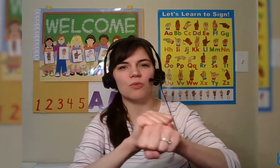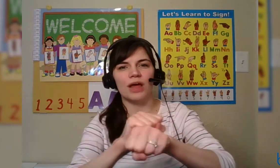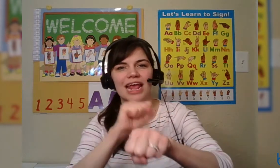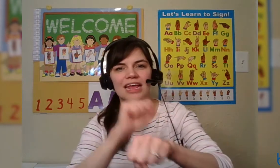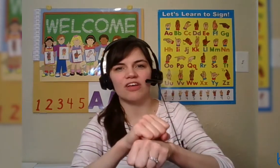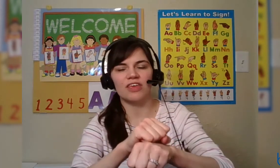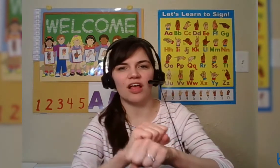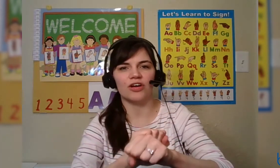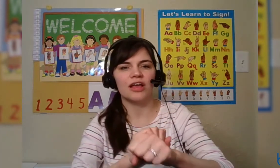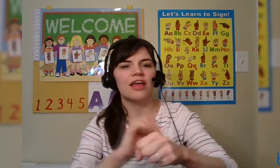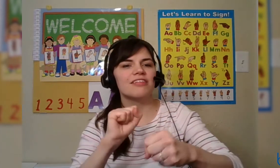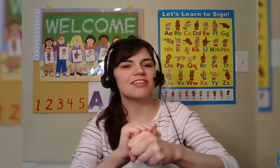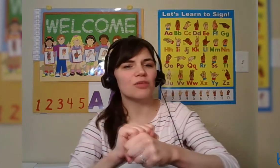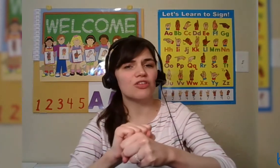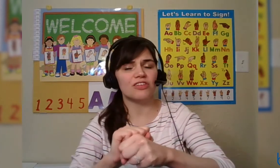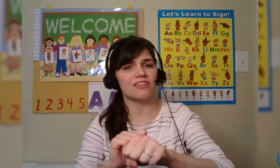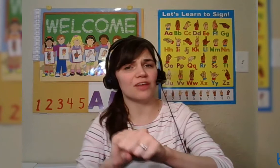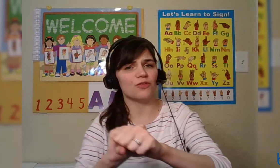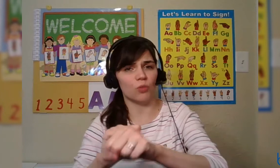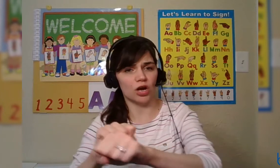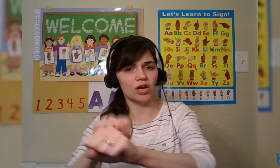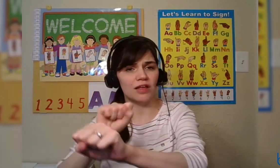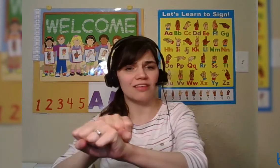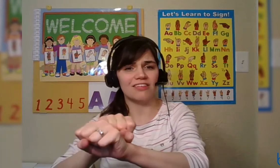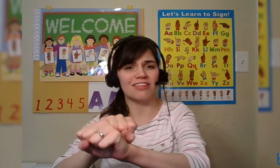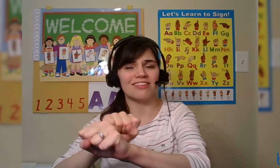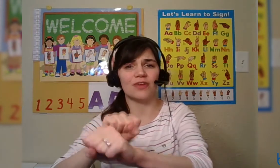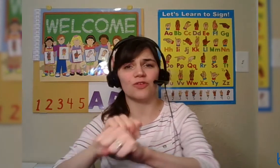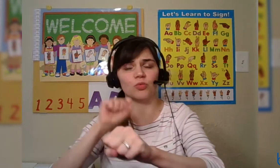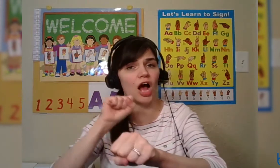one hand on the other, similar to the sign for work. This is the sign for rock.